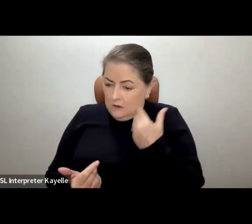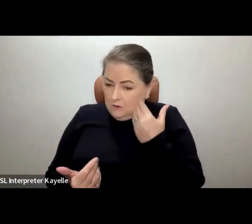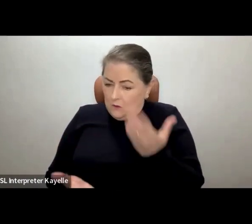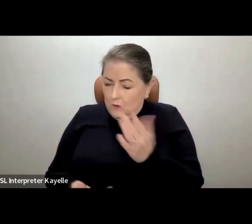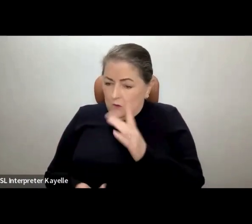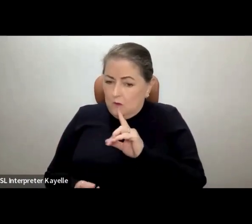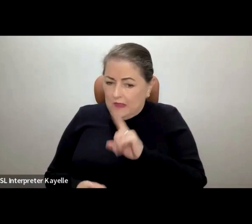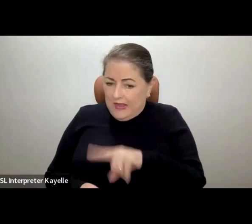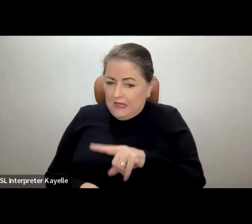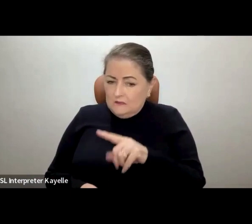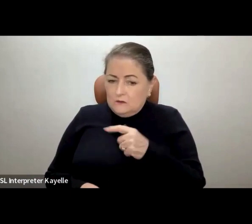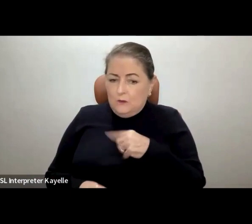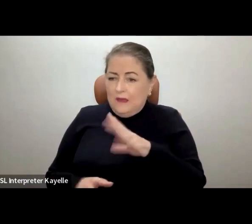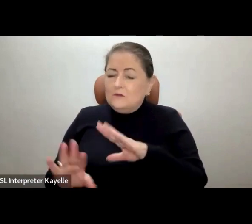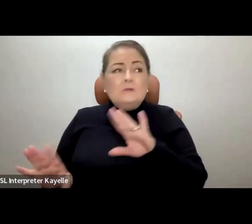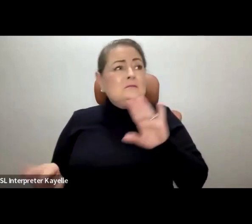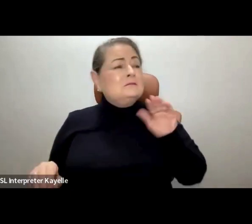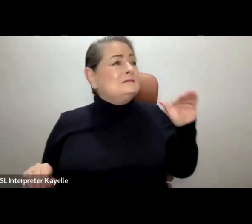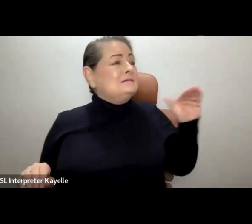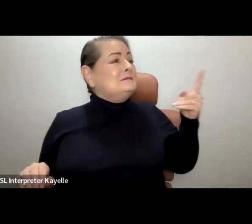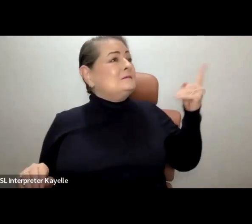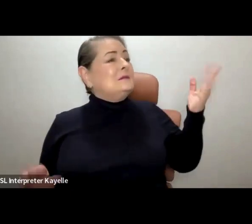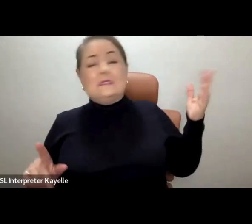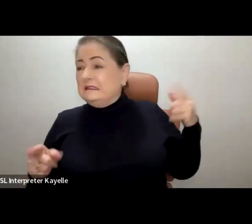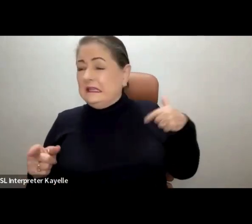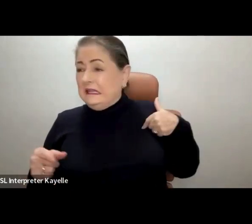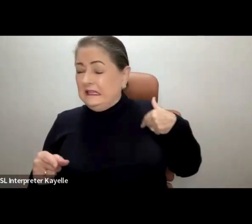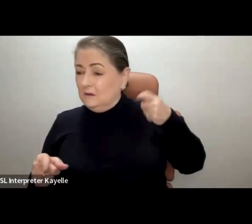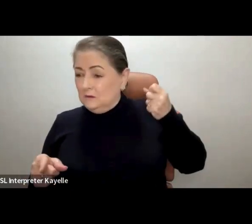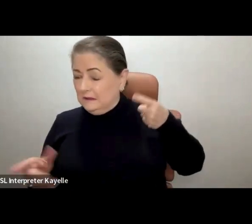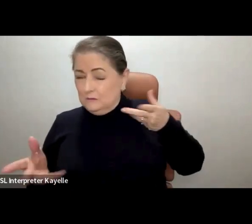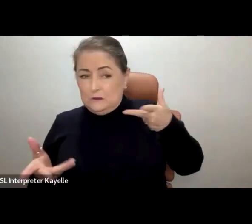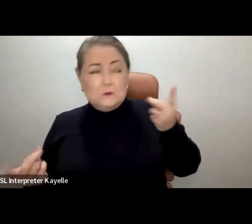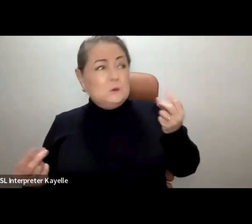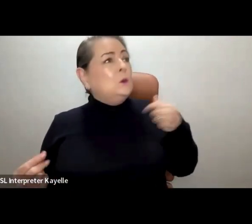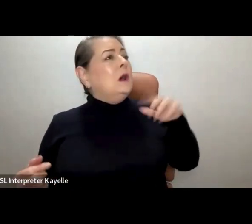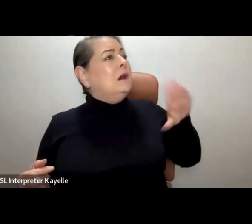need to bring somebody else in to be able to help flexibility